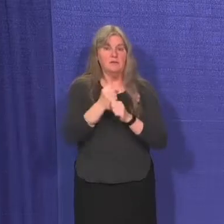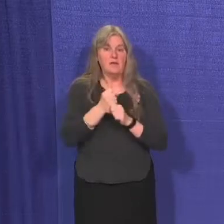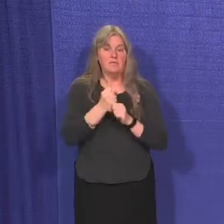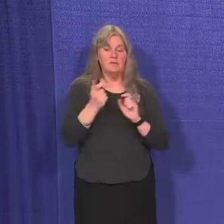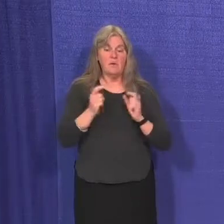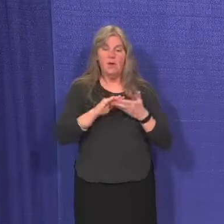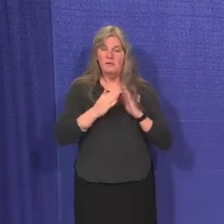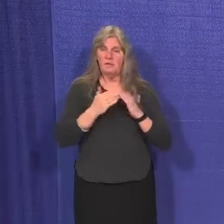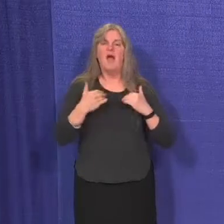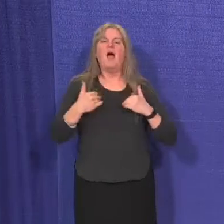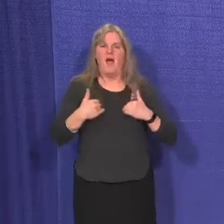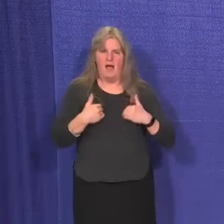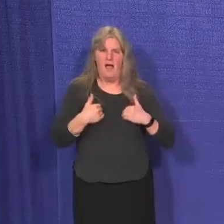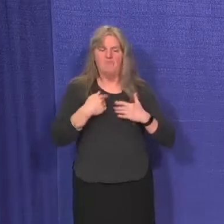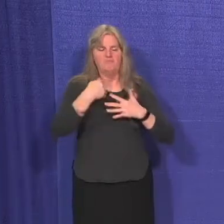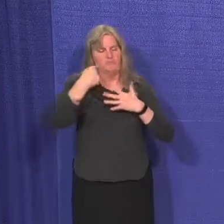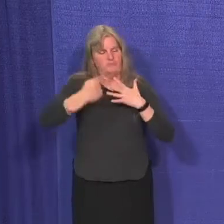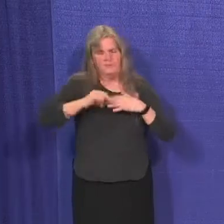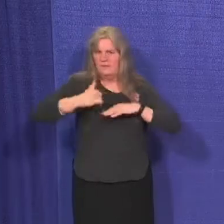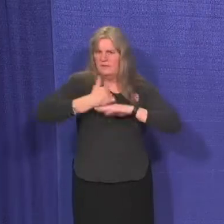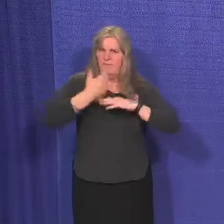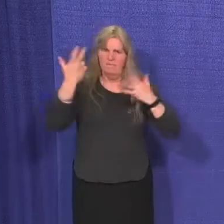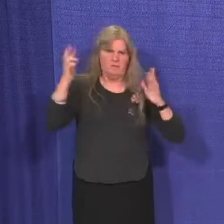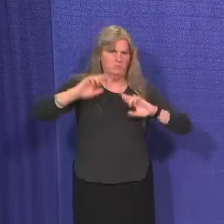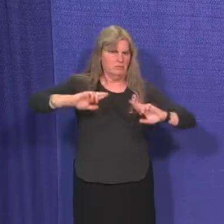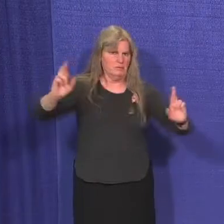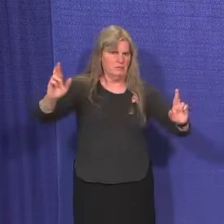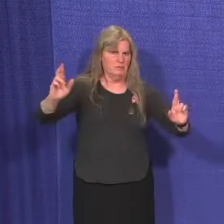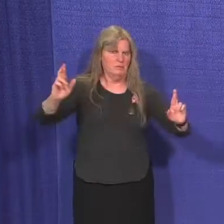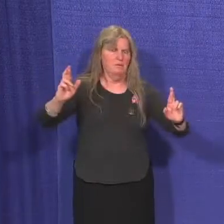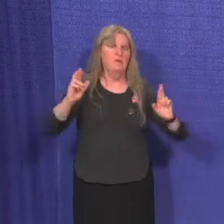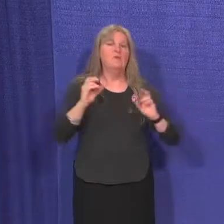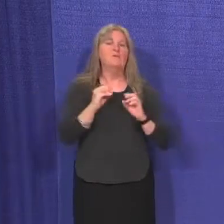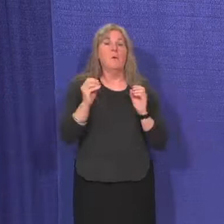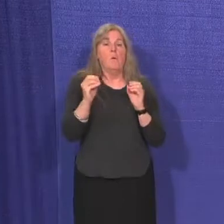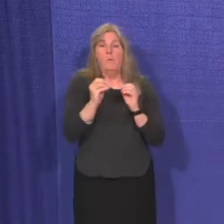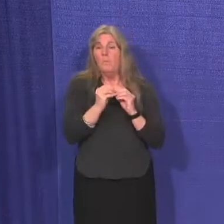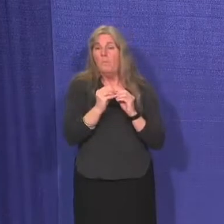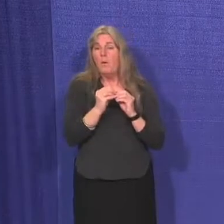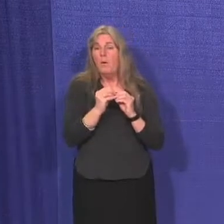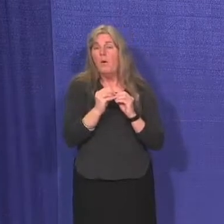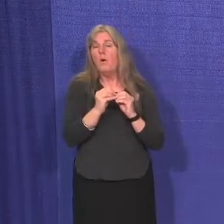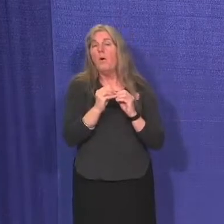Keep in mind we already have good capacity to test and we